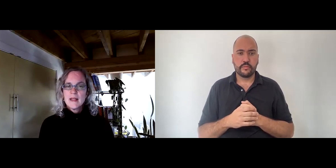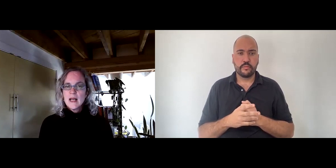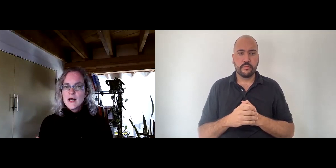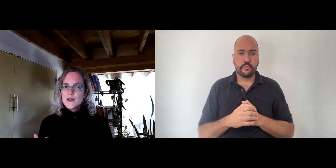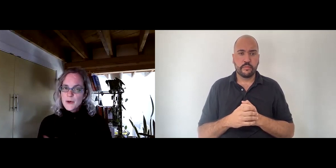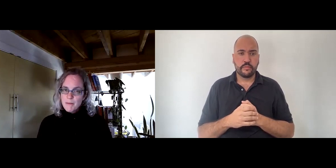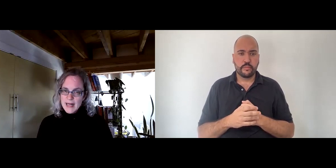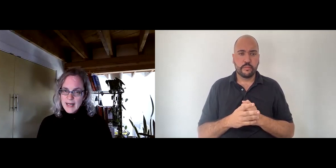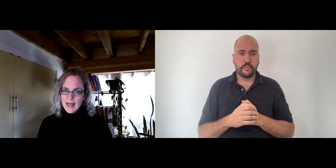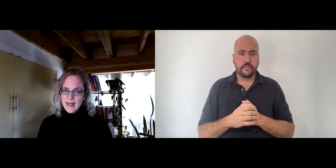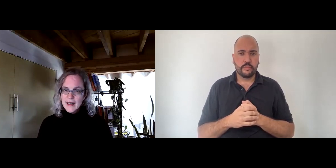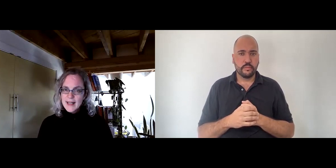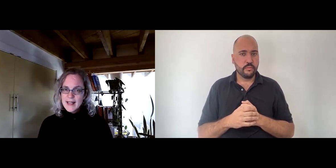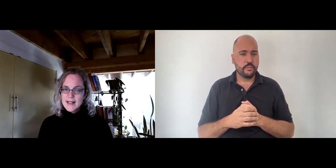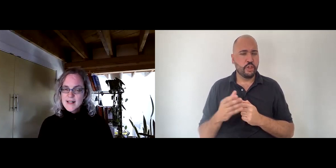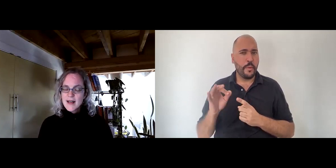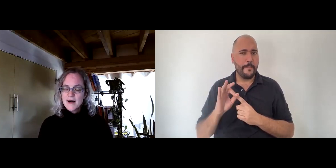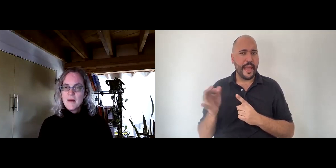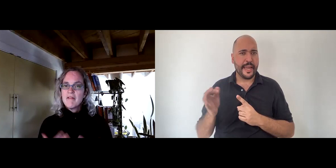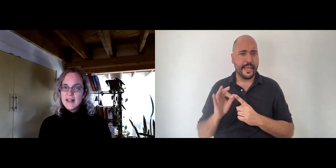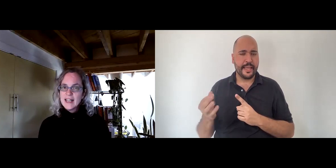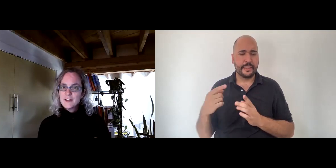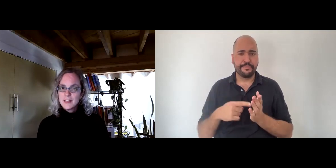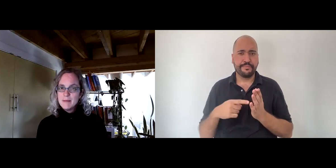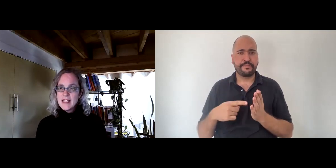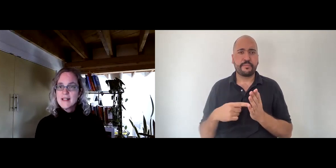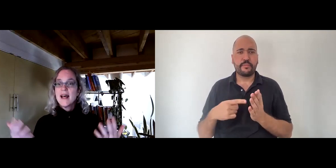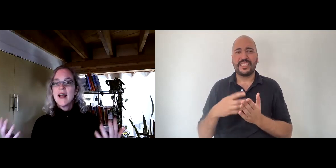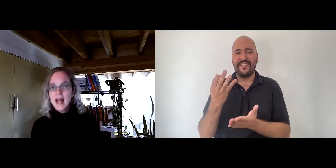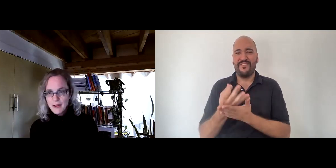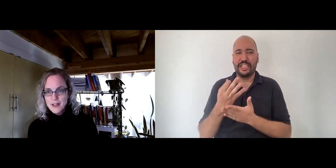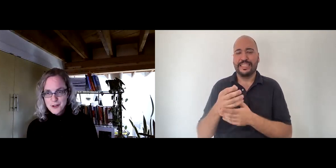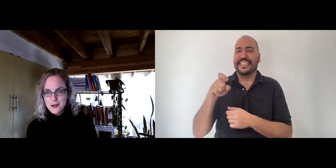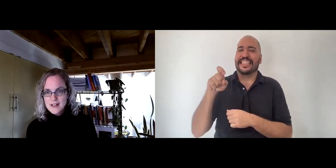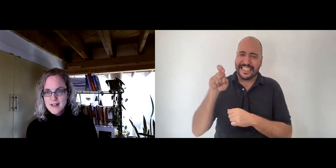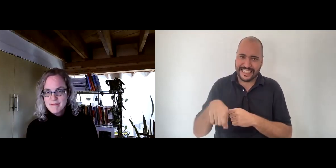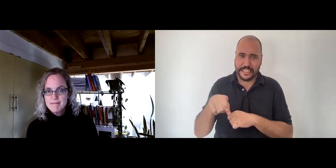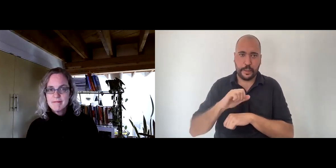So Medicaid is a financial need-based health insurance, and it's funded by a combination of Federal and State dollars.